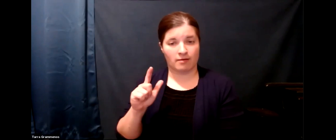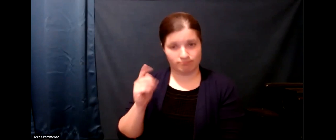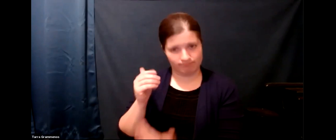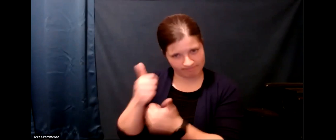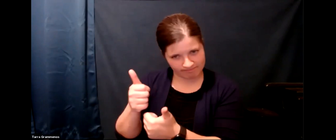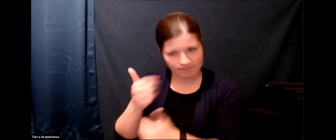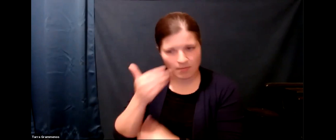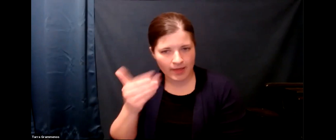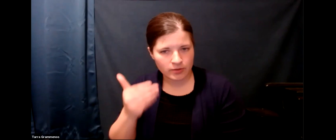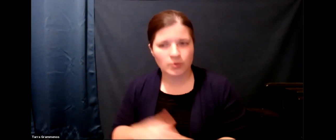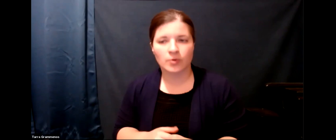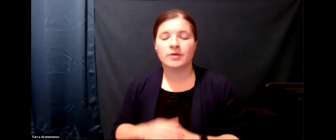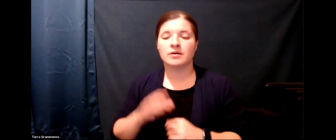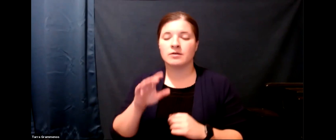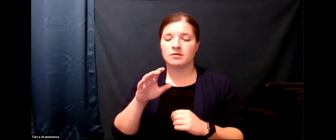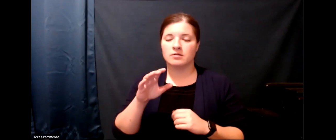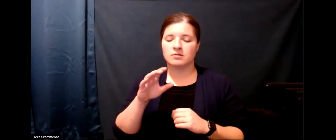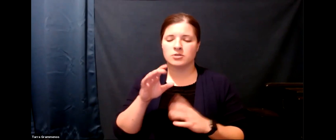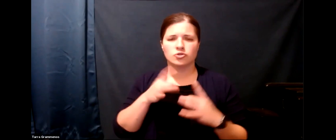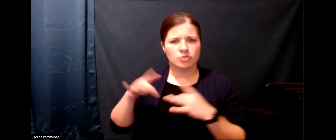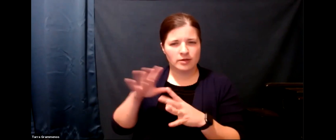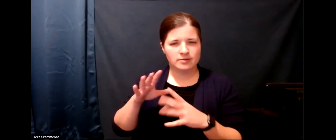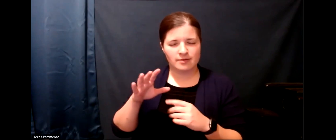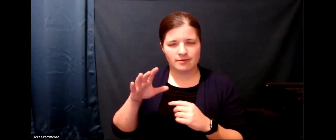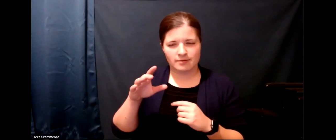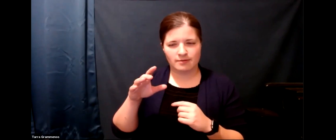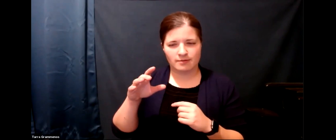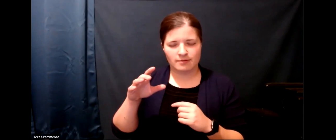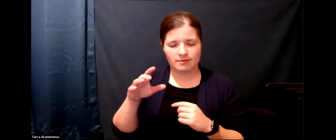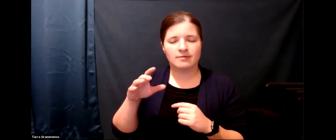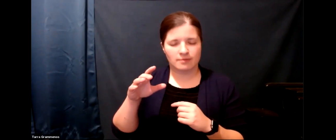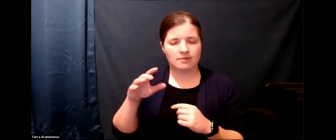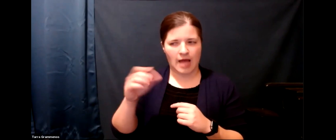Jessalyn asked that I let people know that the